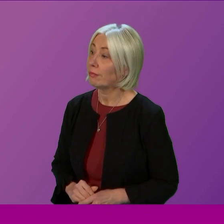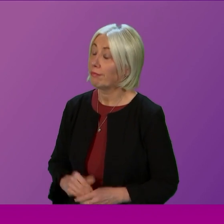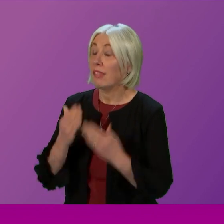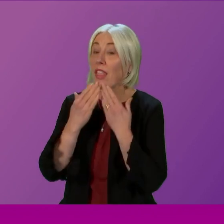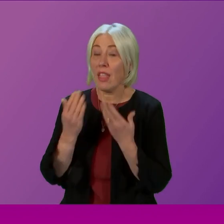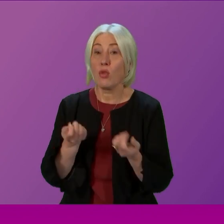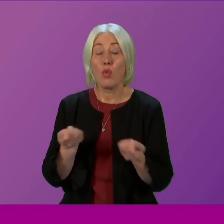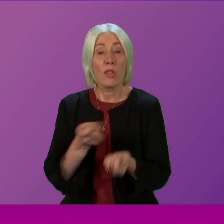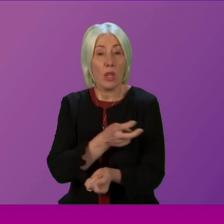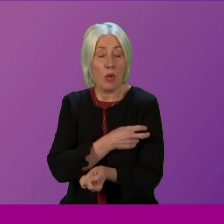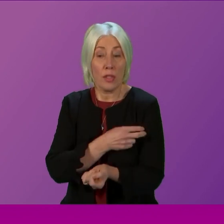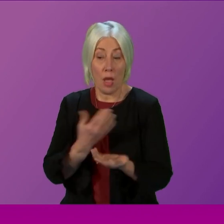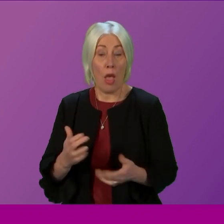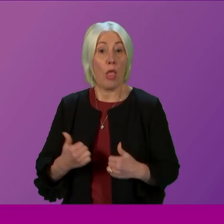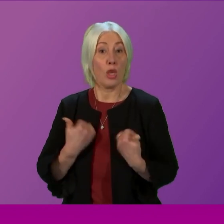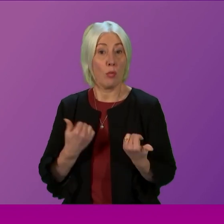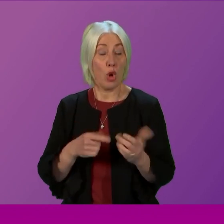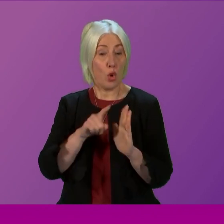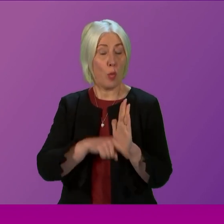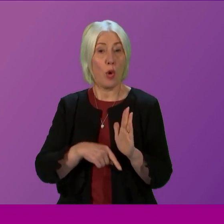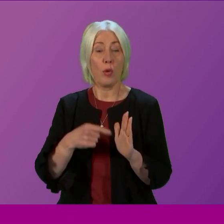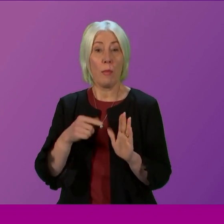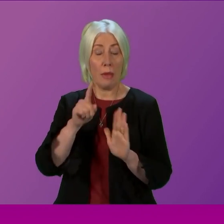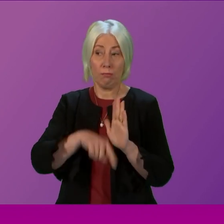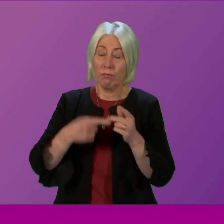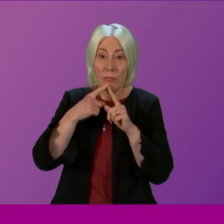There are reports today from a leaked document that Glasgow City